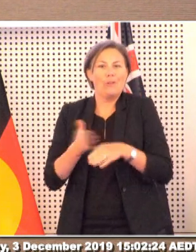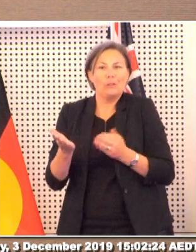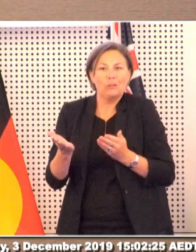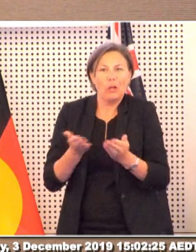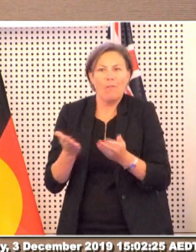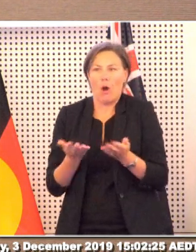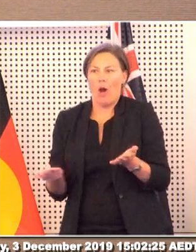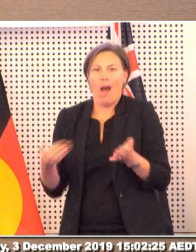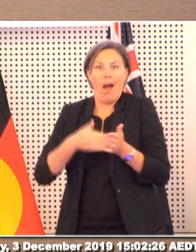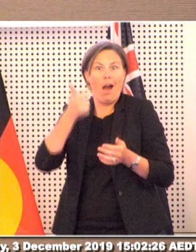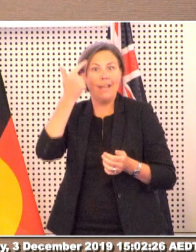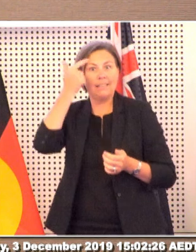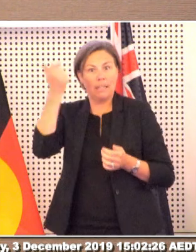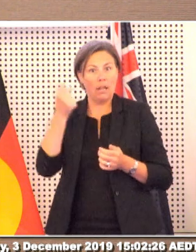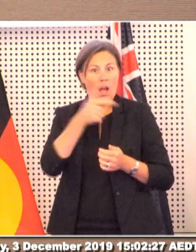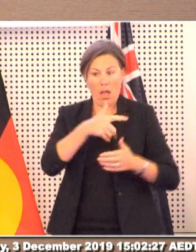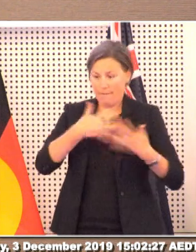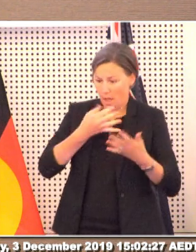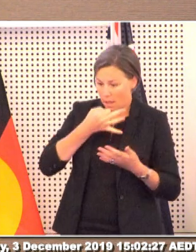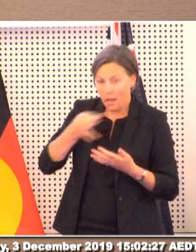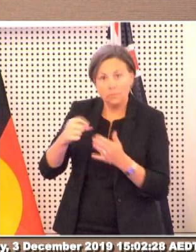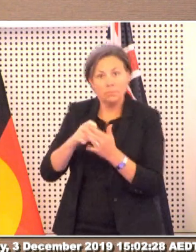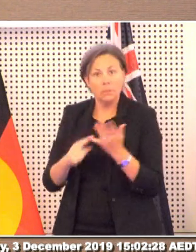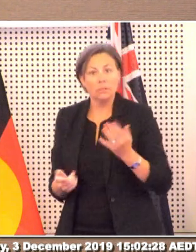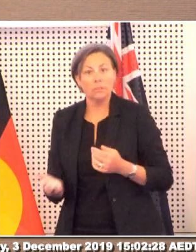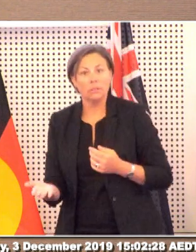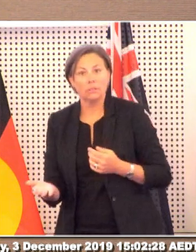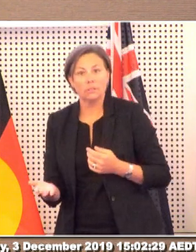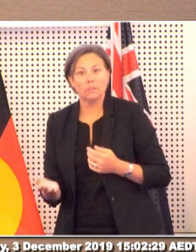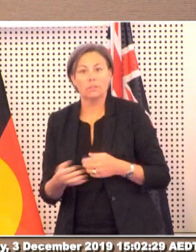it started with was the person with the mental illness, so the consumer.